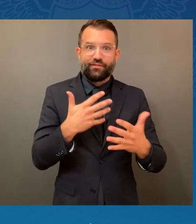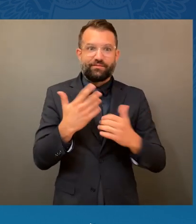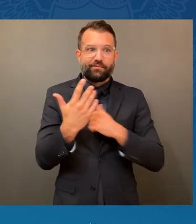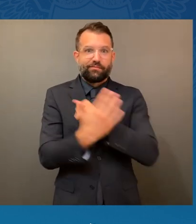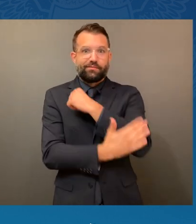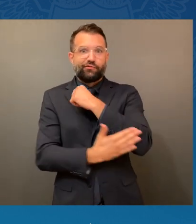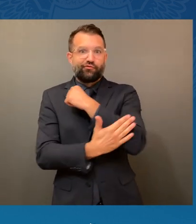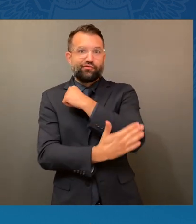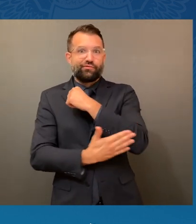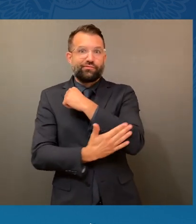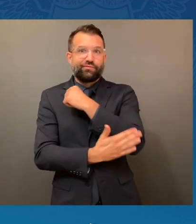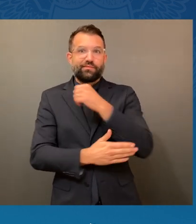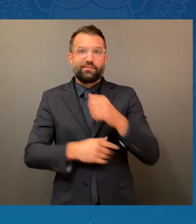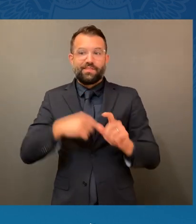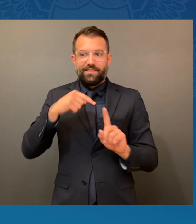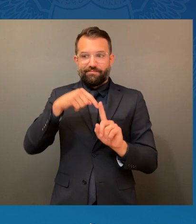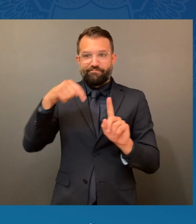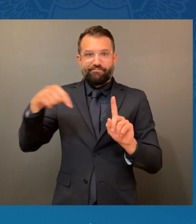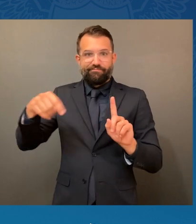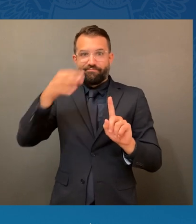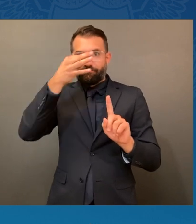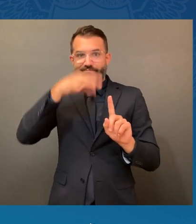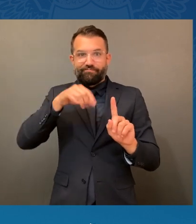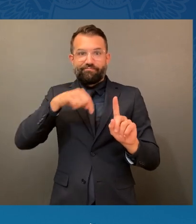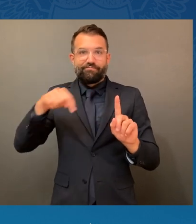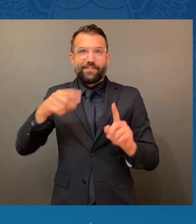in the East China Sea and in the South China Sea,